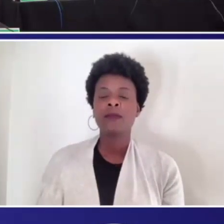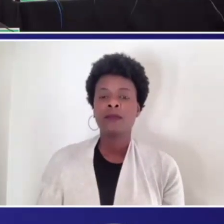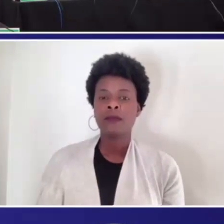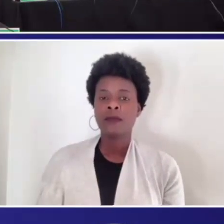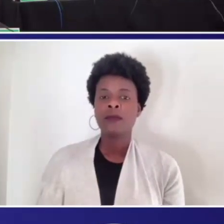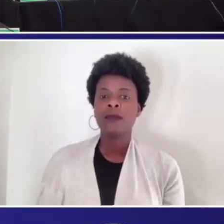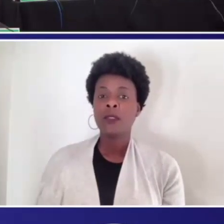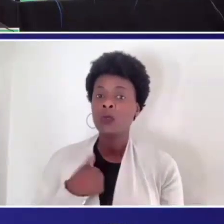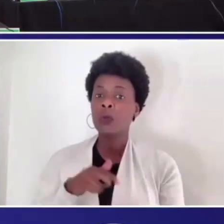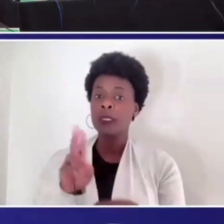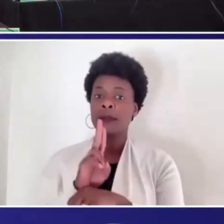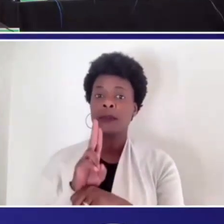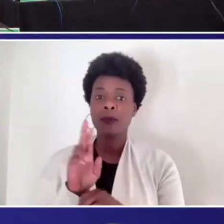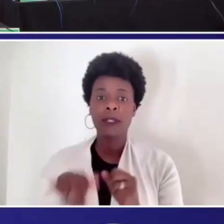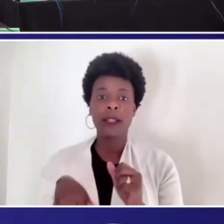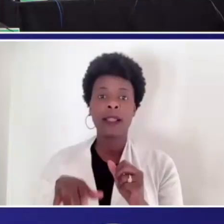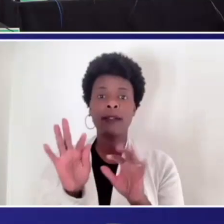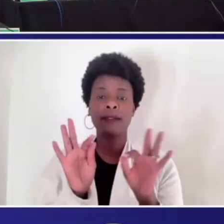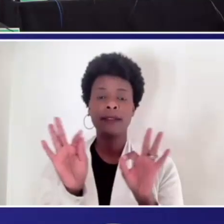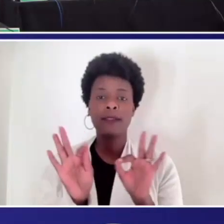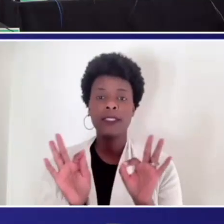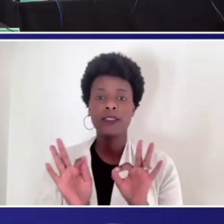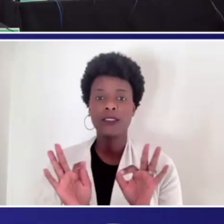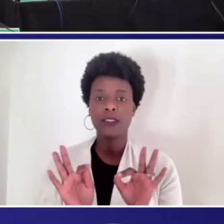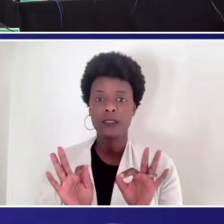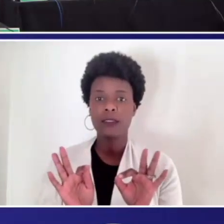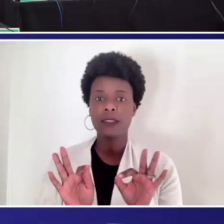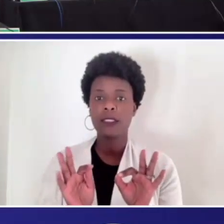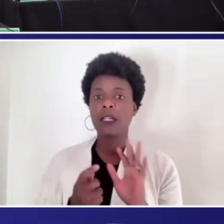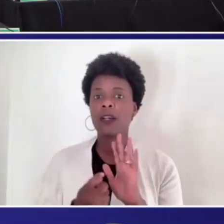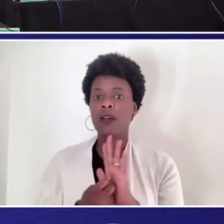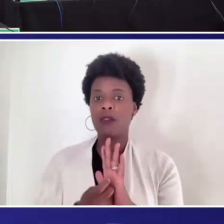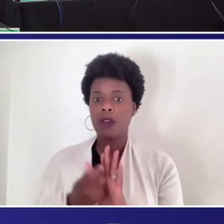definition, took out the language,